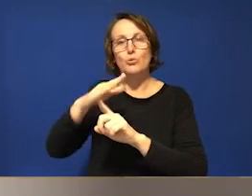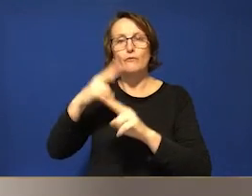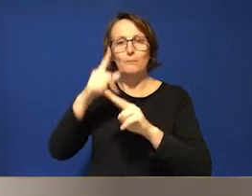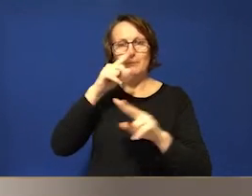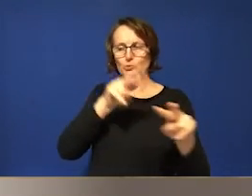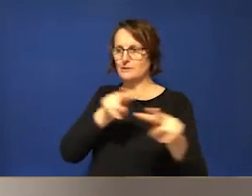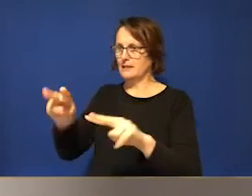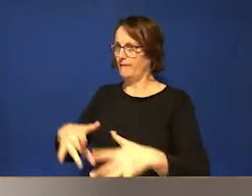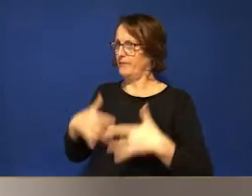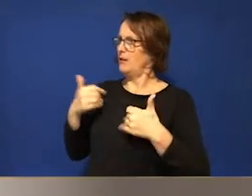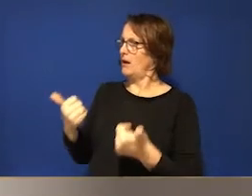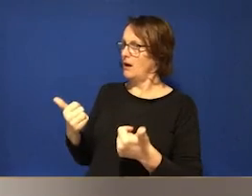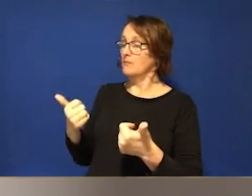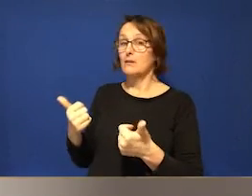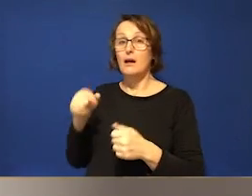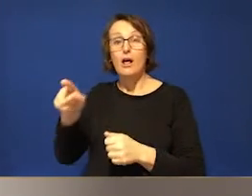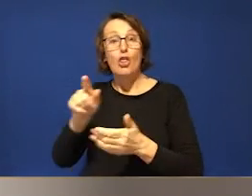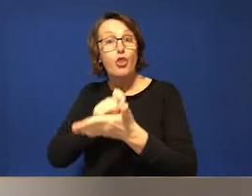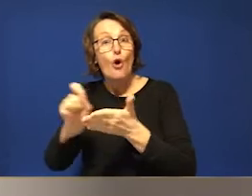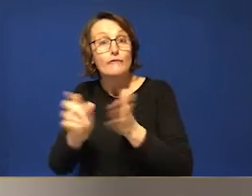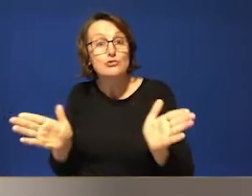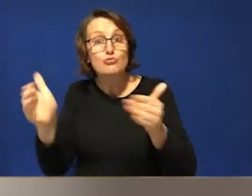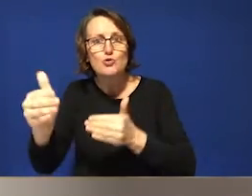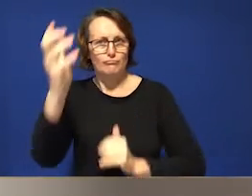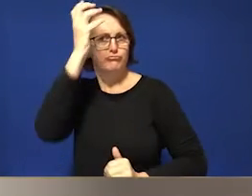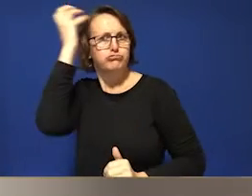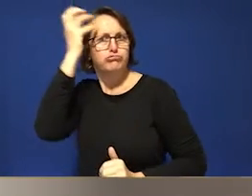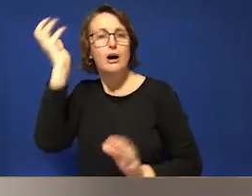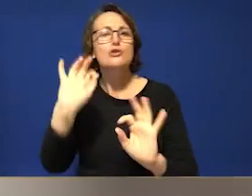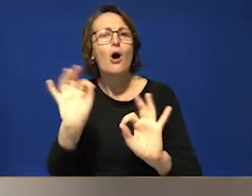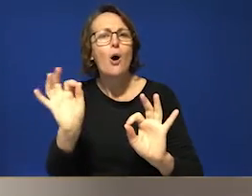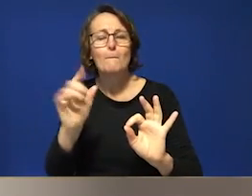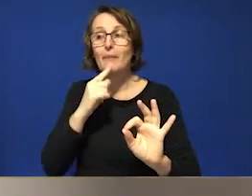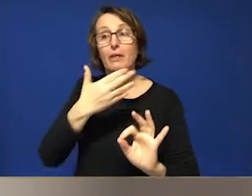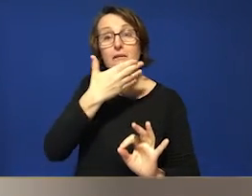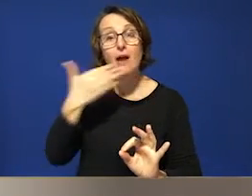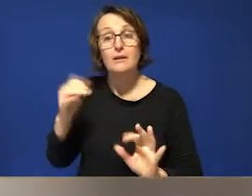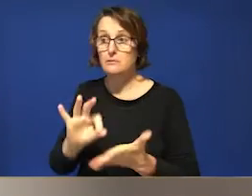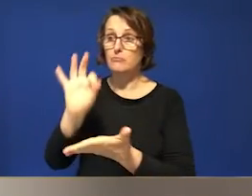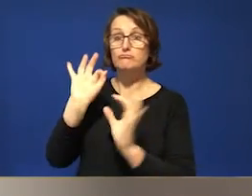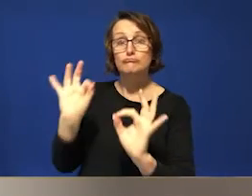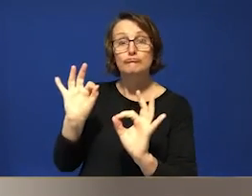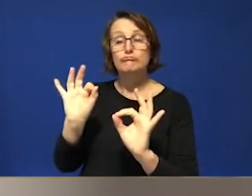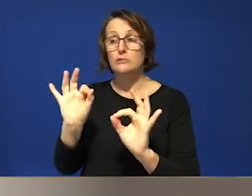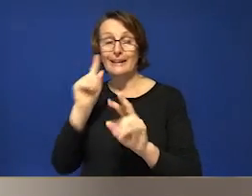when people come into the building, they feel that, because the spaces aren't hugely grand, but they're very highly considered, they're quite textural.